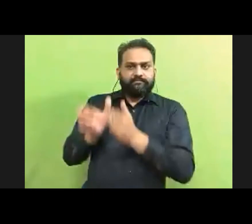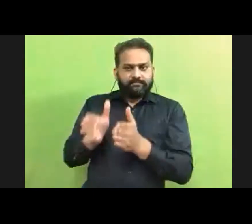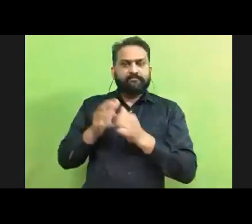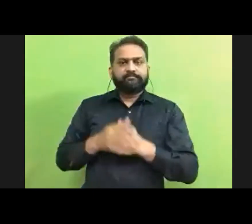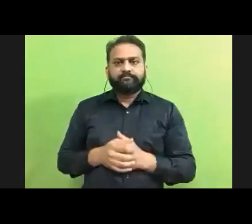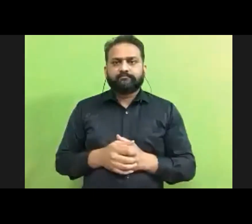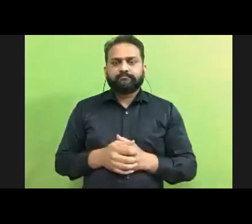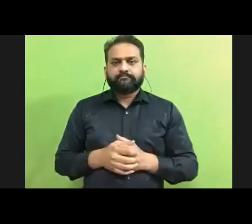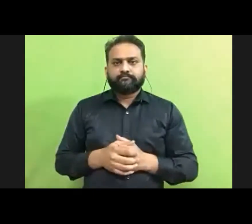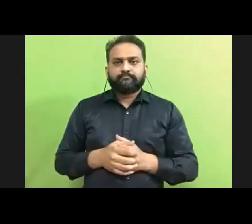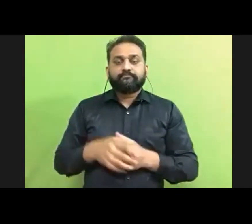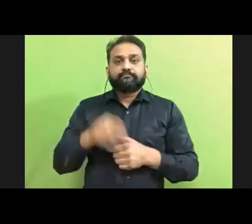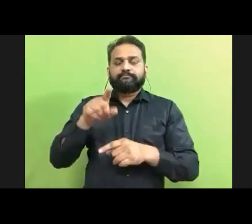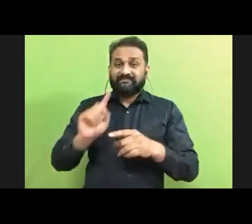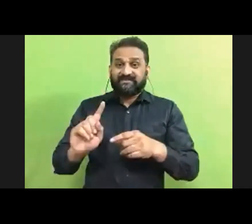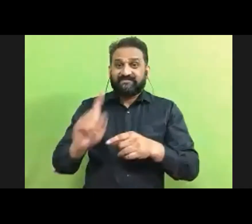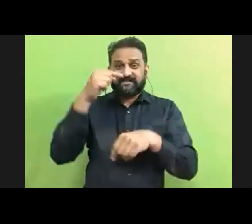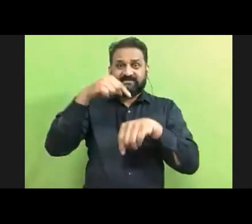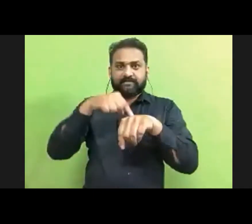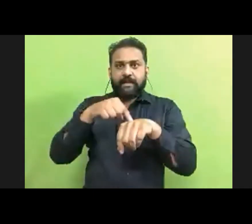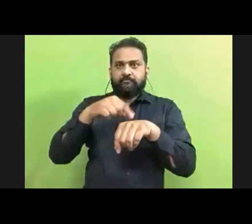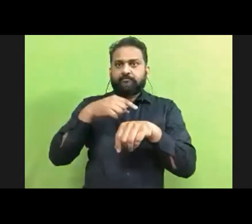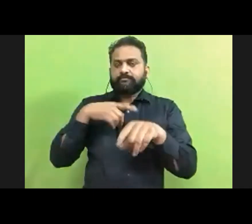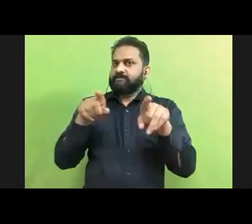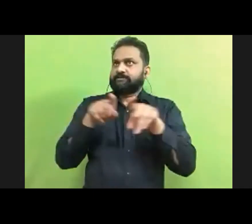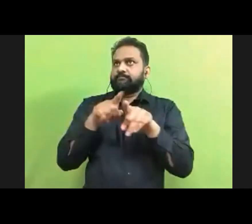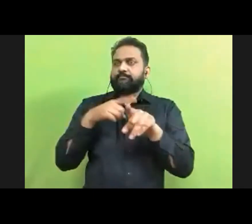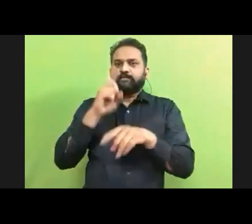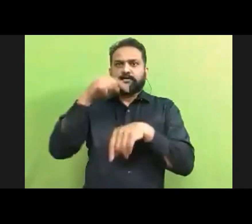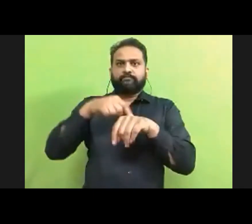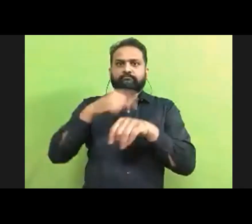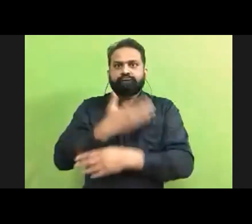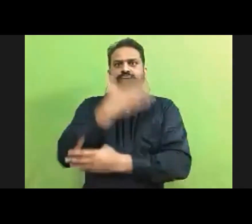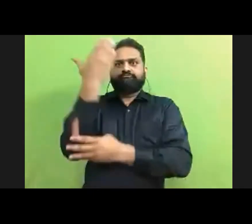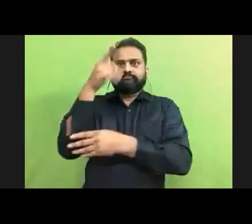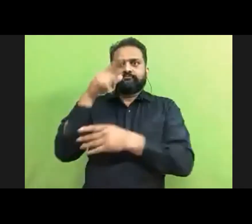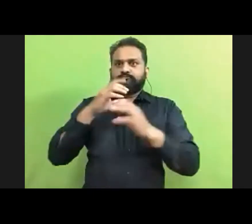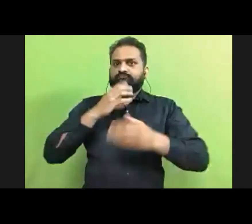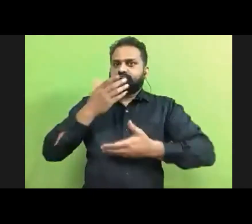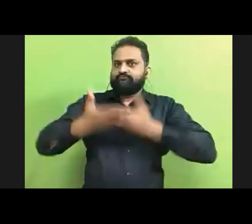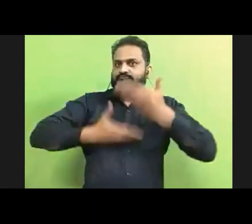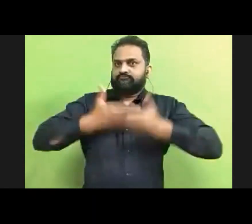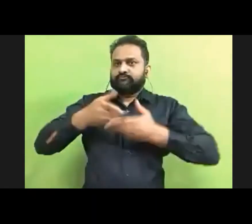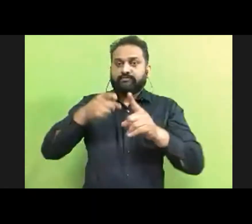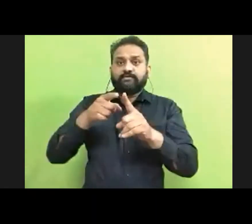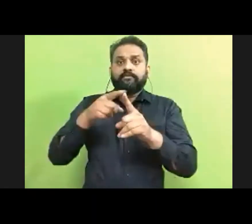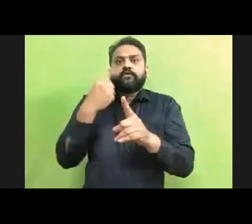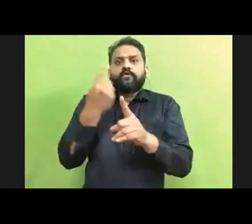and this is the first time i am doing such kind of things and this is for only one reason that we